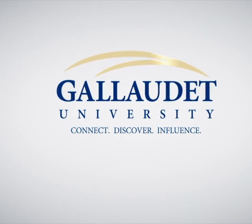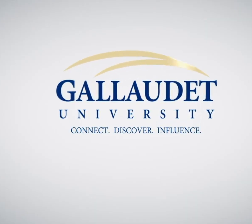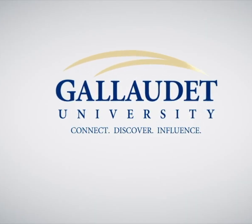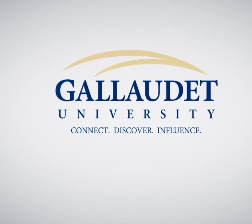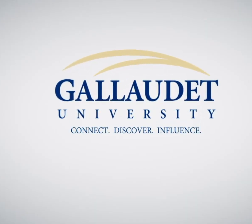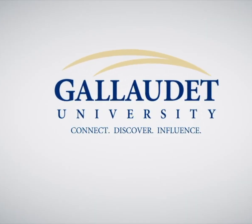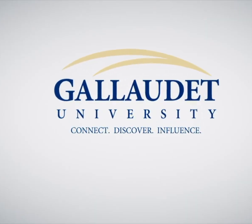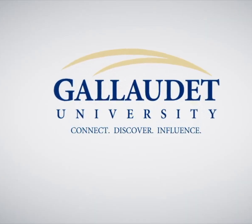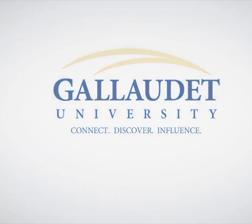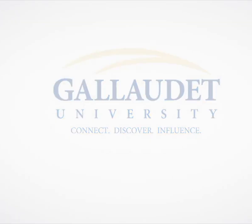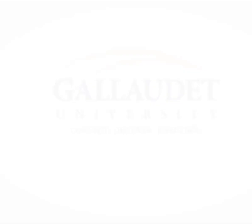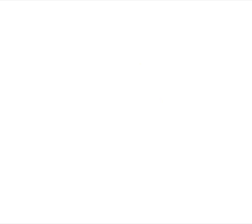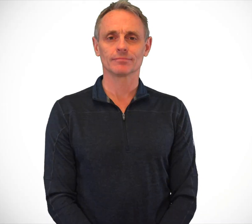Hello. I am Dirksen-Bauman.